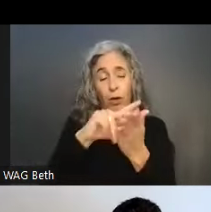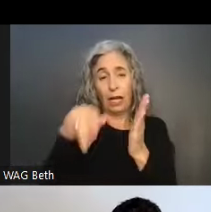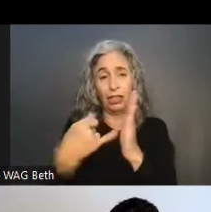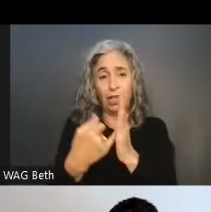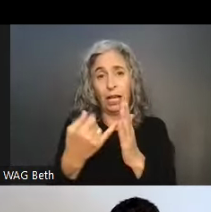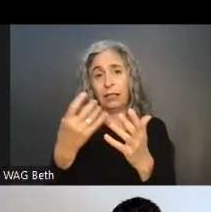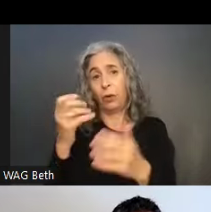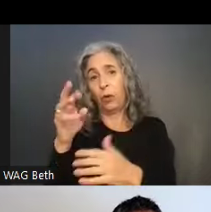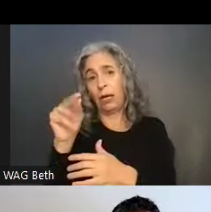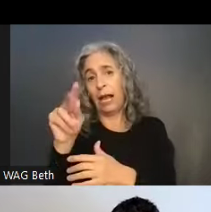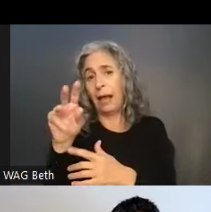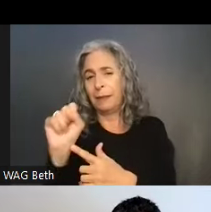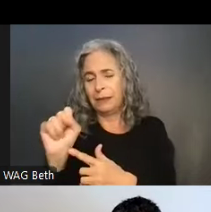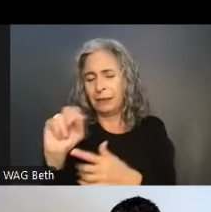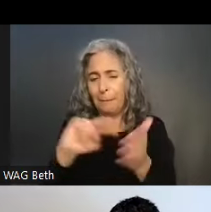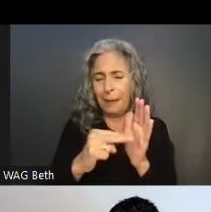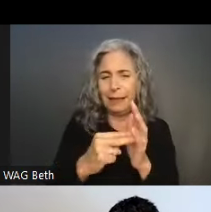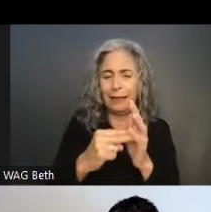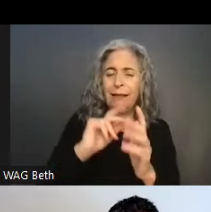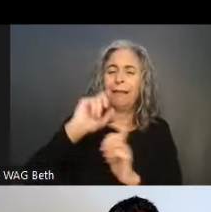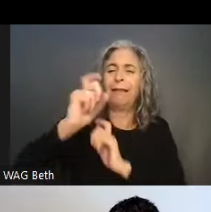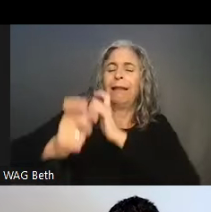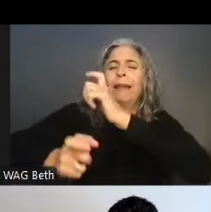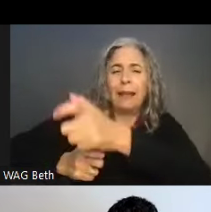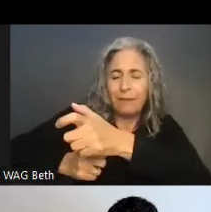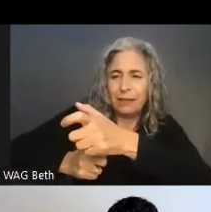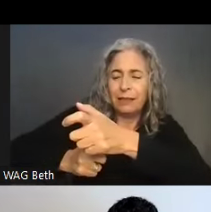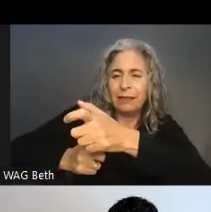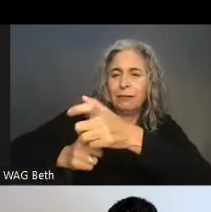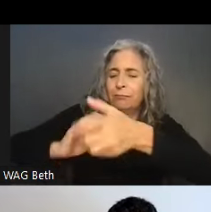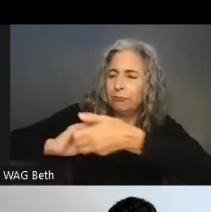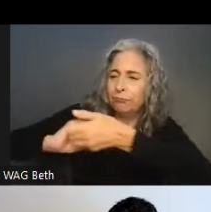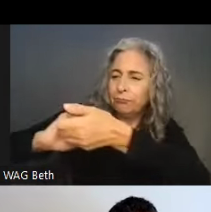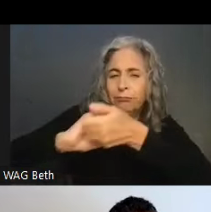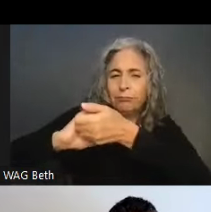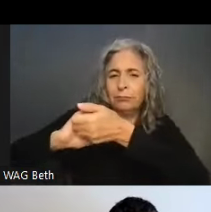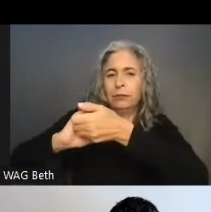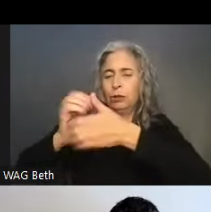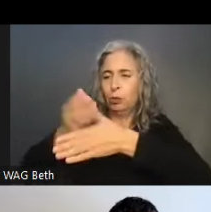meaning they're part of the gift and solidarity economies. Made by volunteers